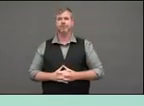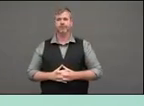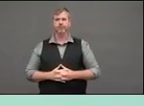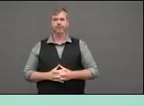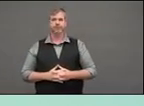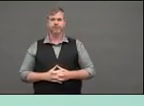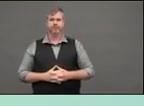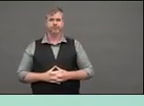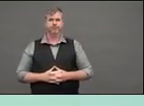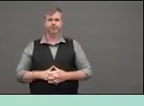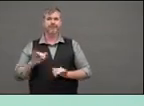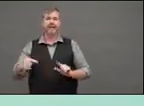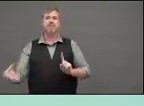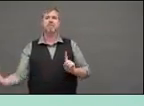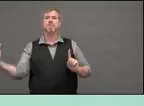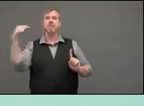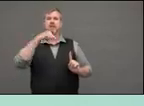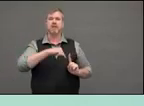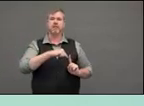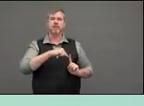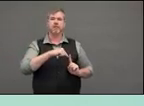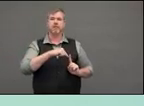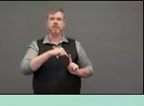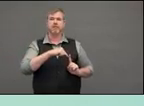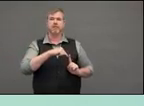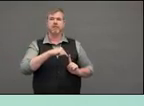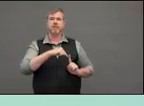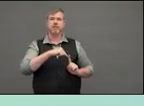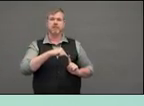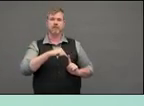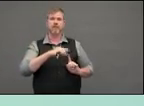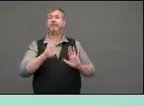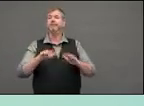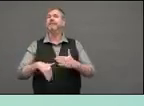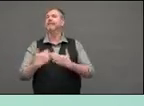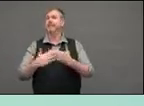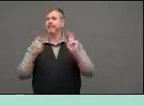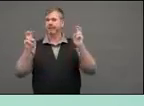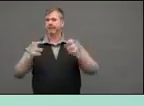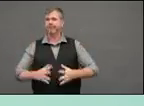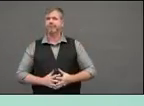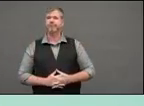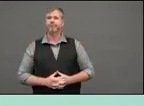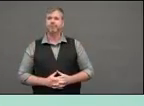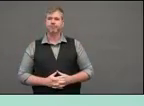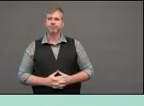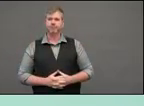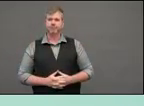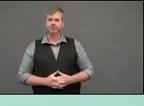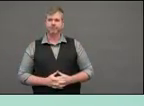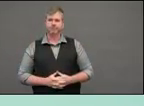to which goes on to our next topic you know jobs during this day and age